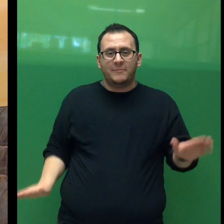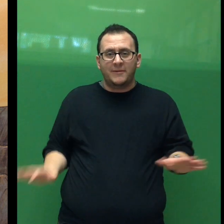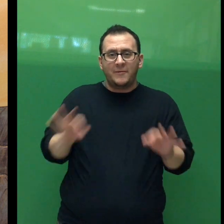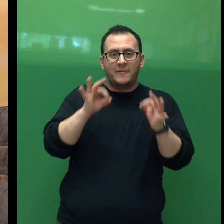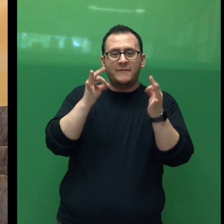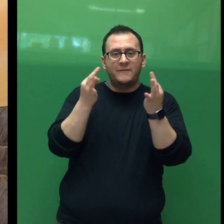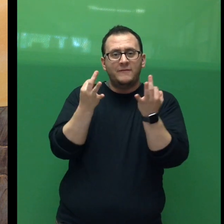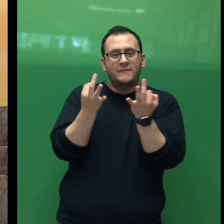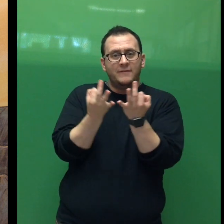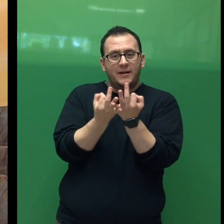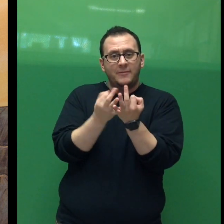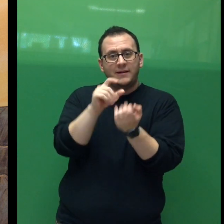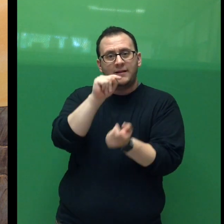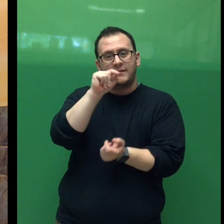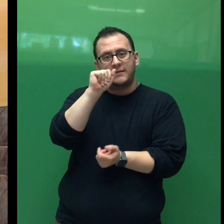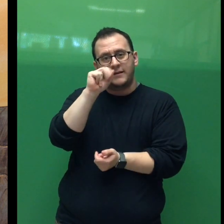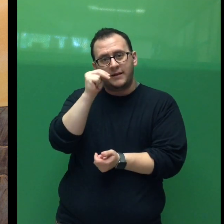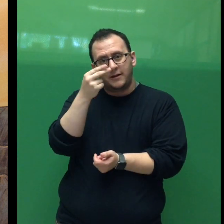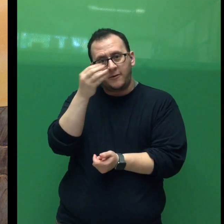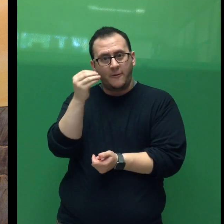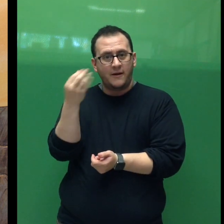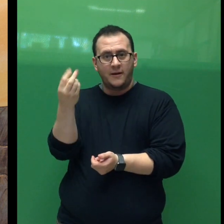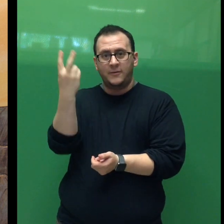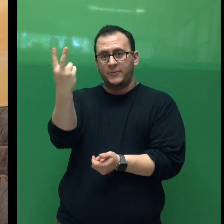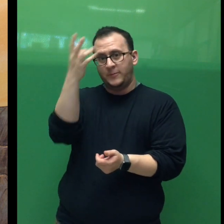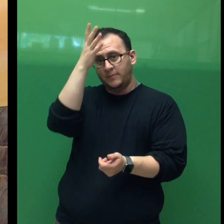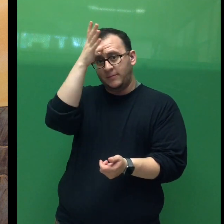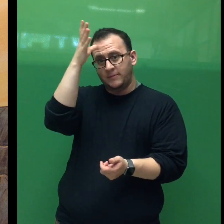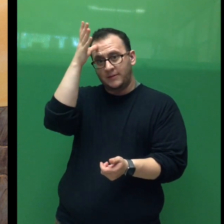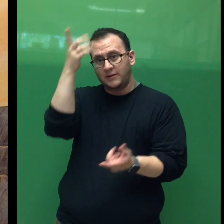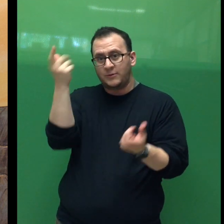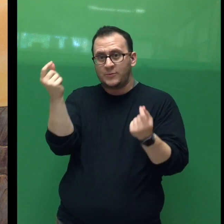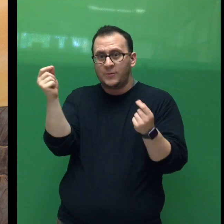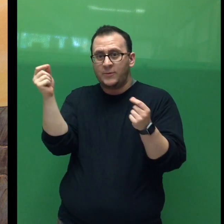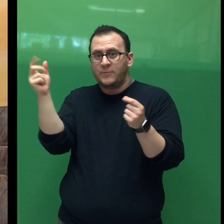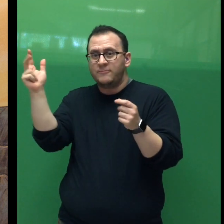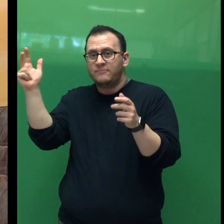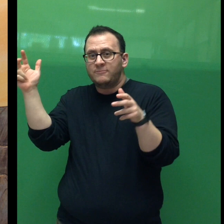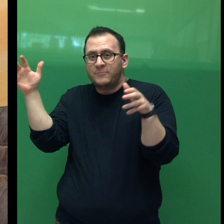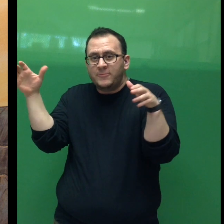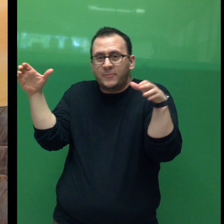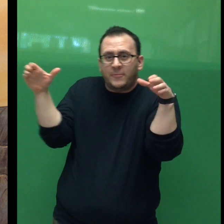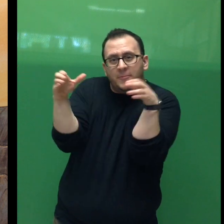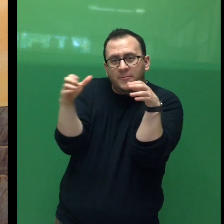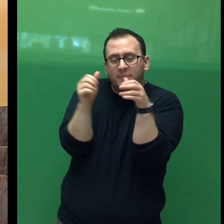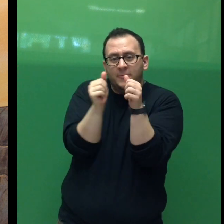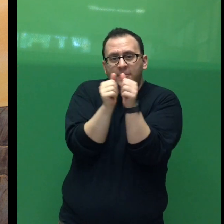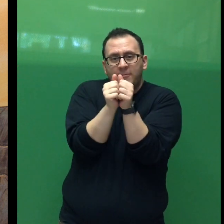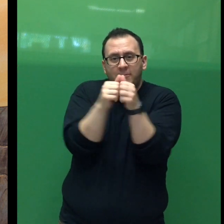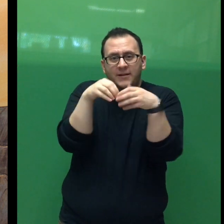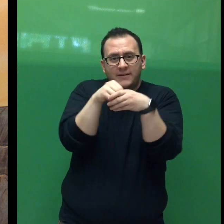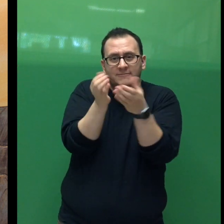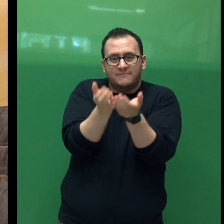On the left: the previously described picture. On the right Linden signs using American Sign Language. At night the three penguins returned to